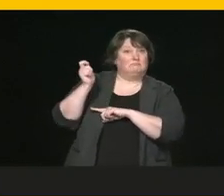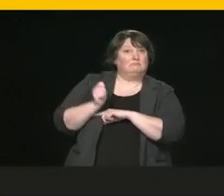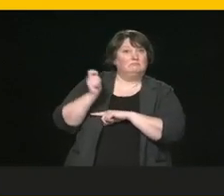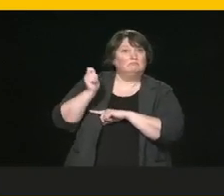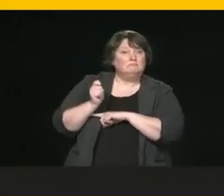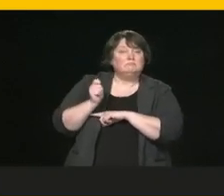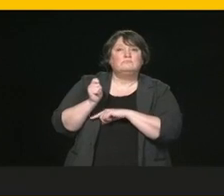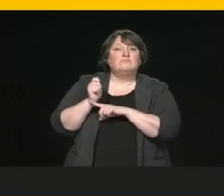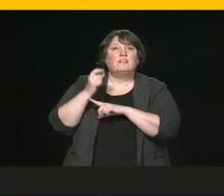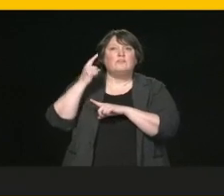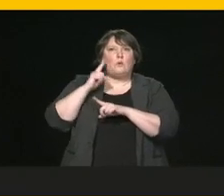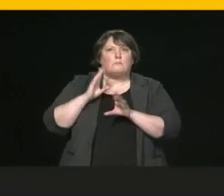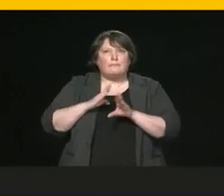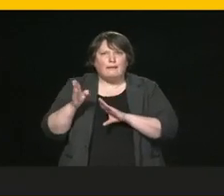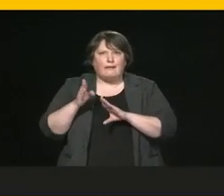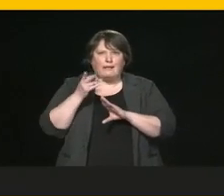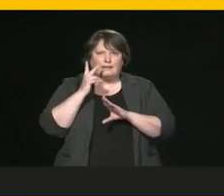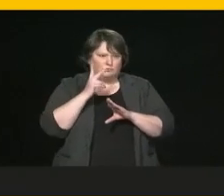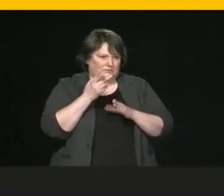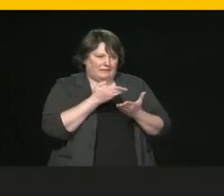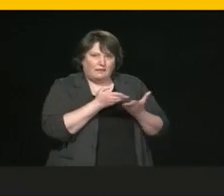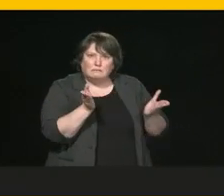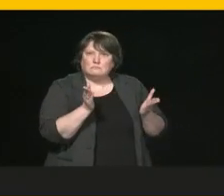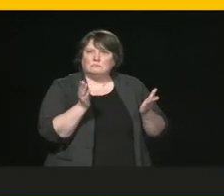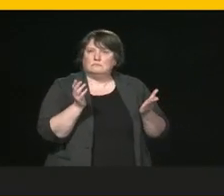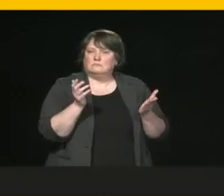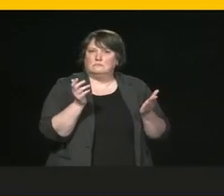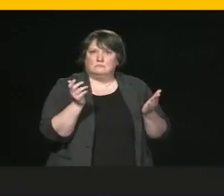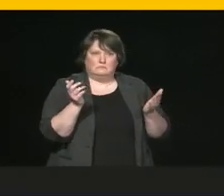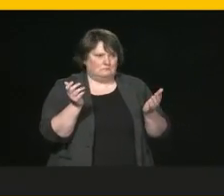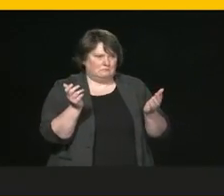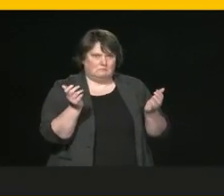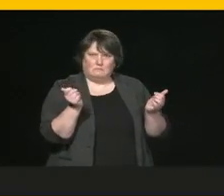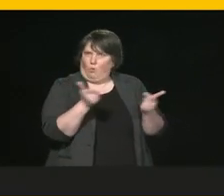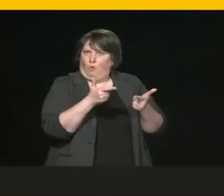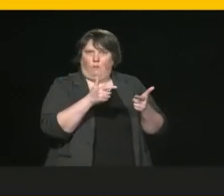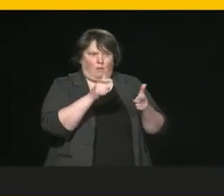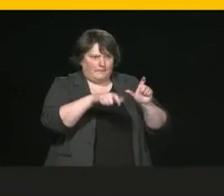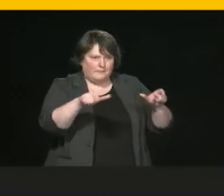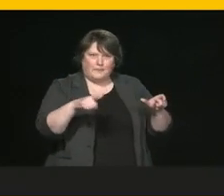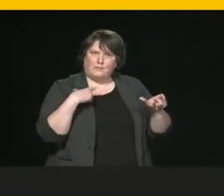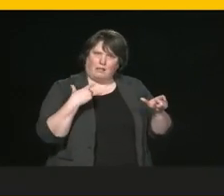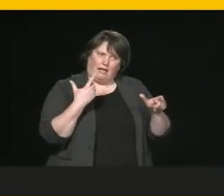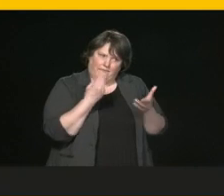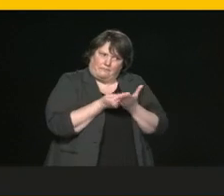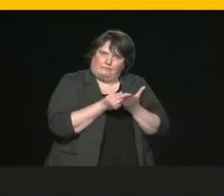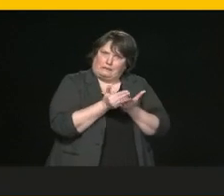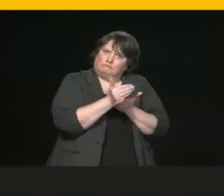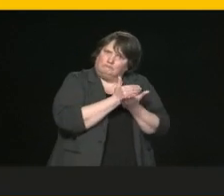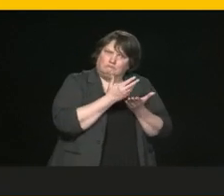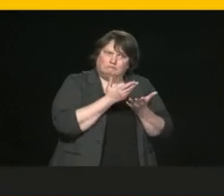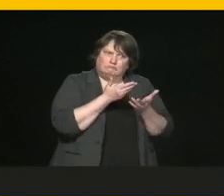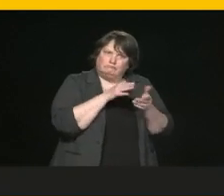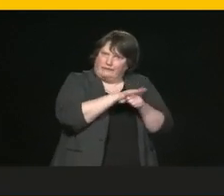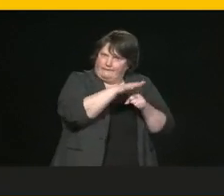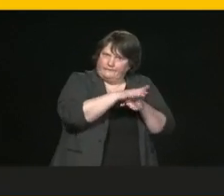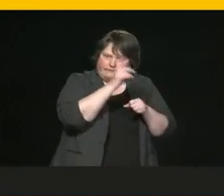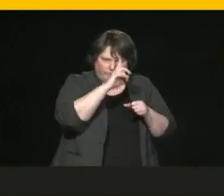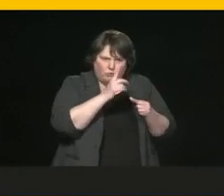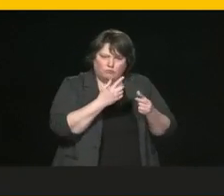INTRODUCED THE CANADA EMERGENCY RESPONSE BENEFIT. THIS IS PART OF A PLAN THAT WE PUT IN PLACE TO ENSURE THAT